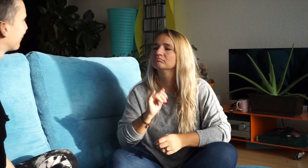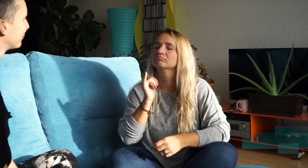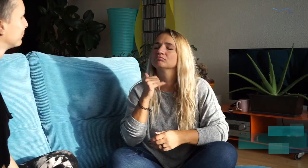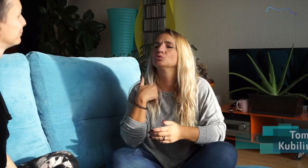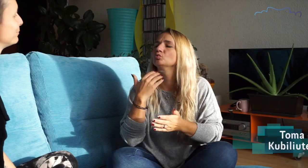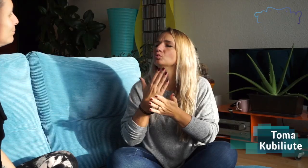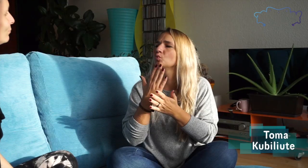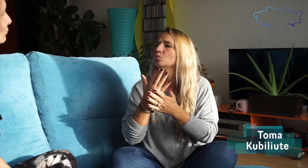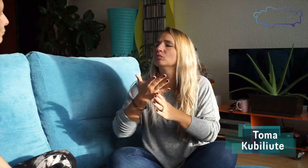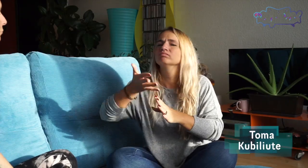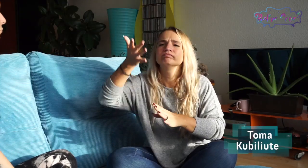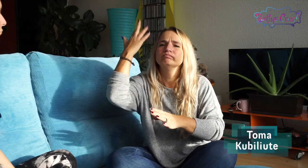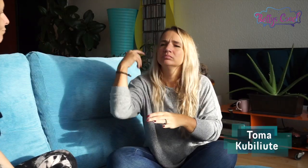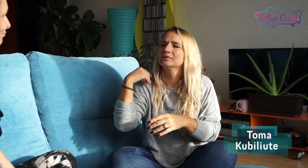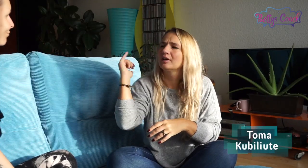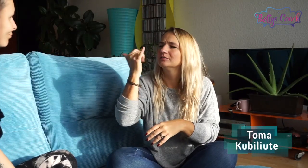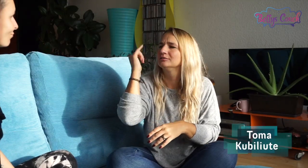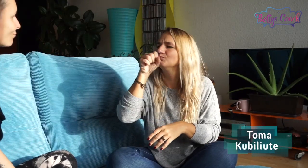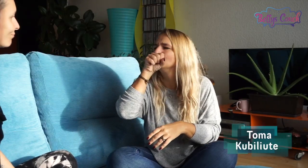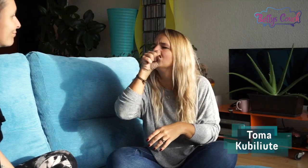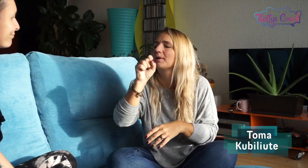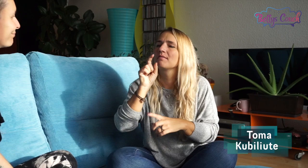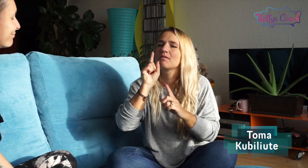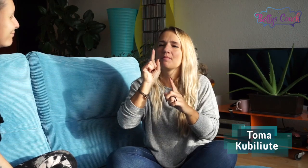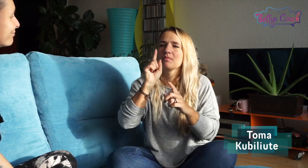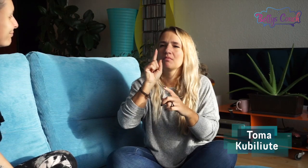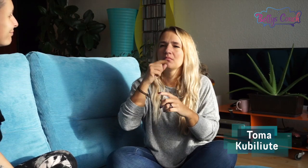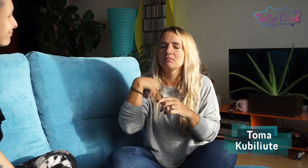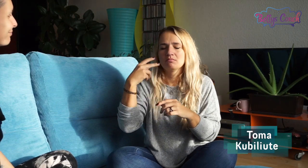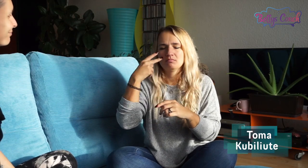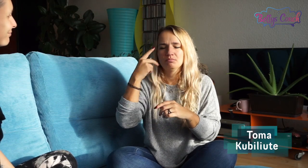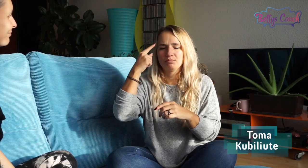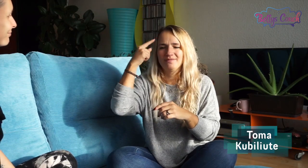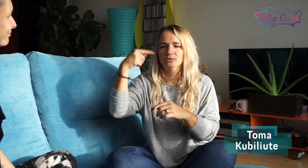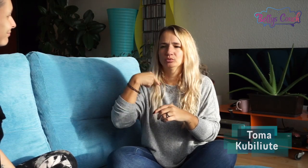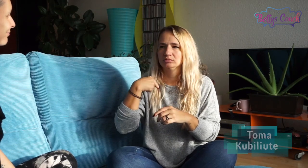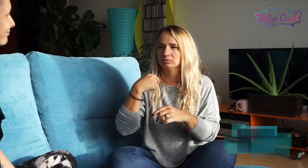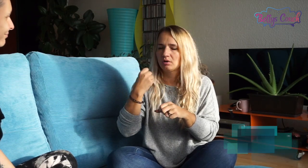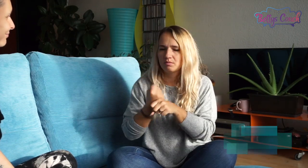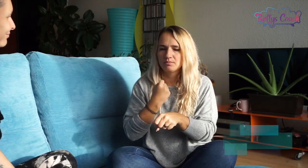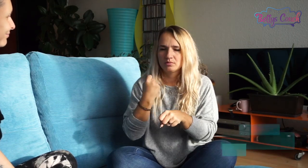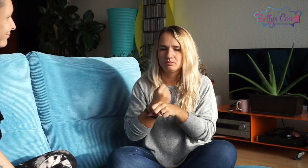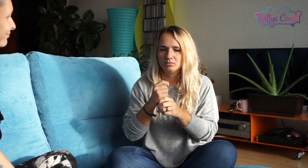Yes, I've always been interested in traveling. I have found for myself that the vacation is always very short in work and everyday life.